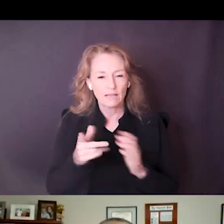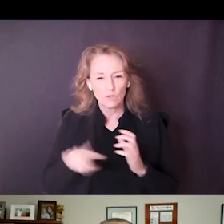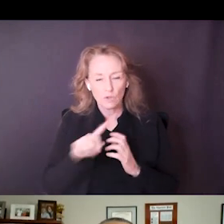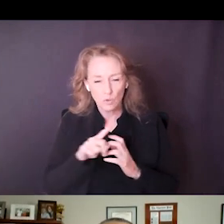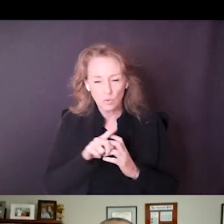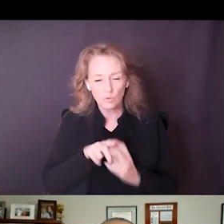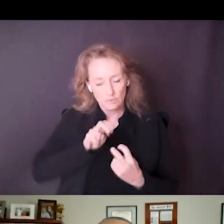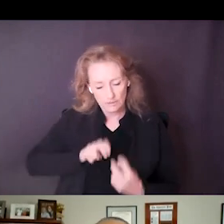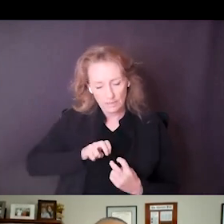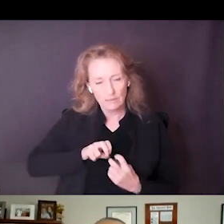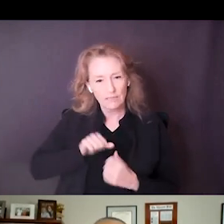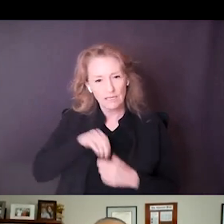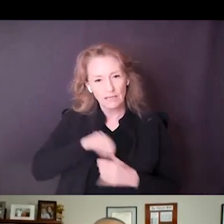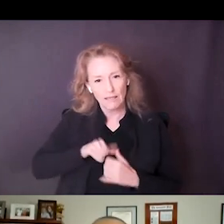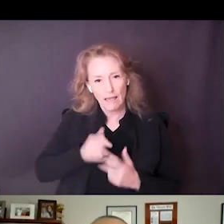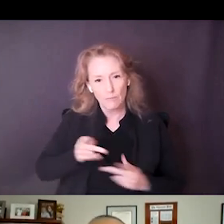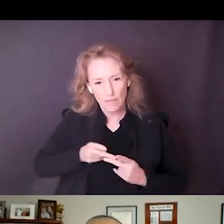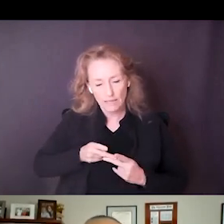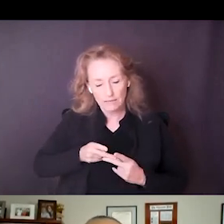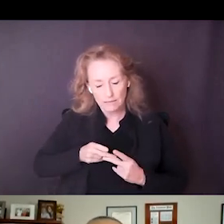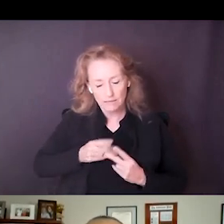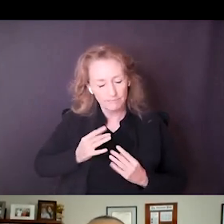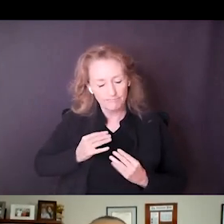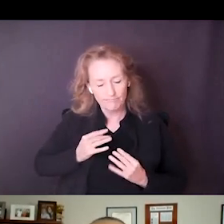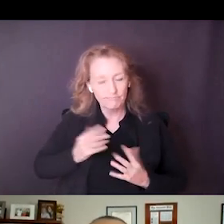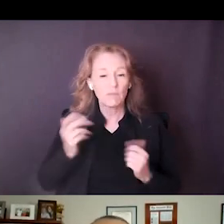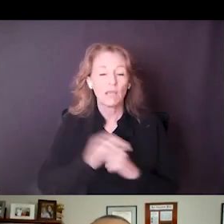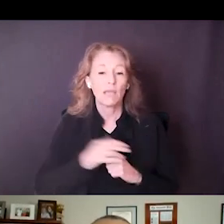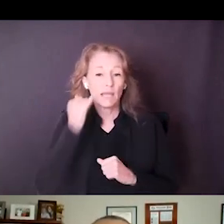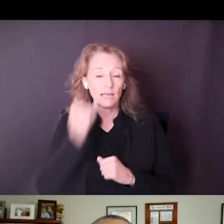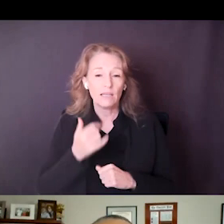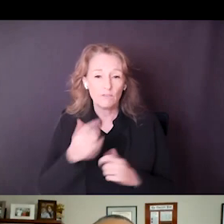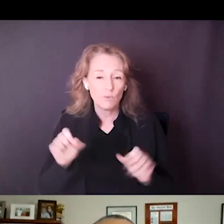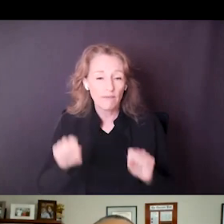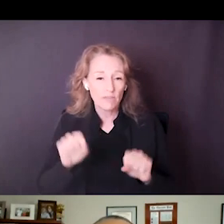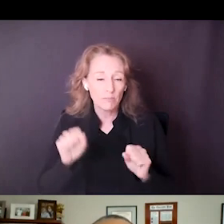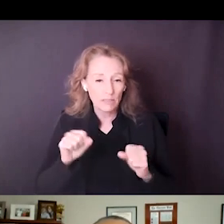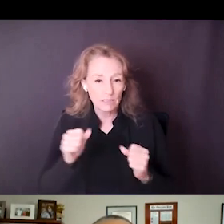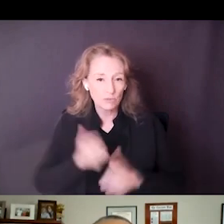IF YOU ENCOUNTER THOSE WHO ARE SOMEHOW MUTE IN